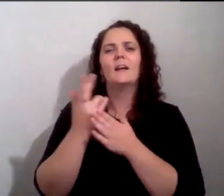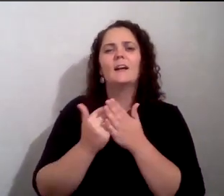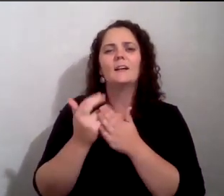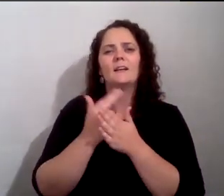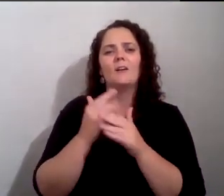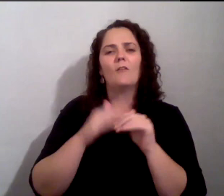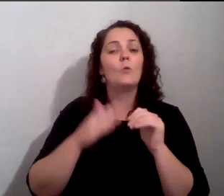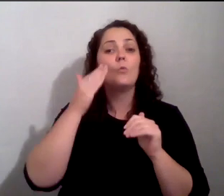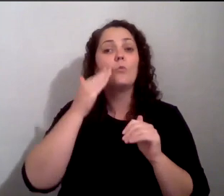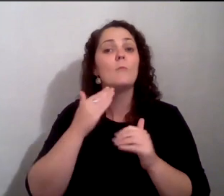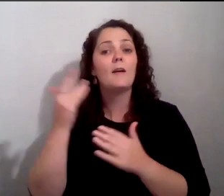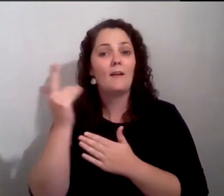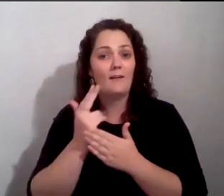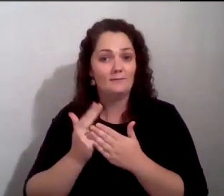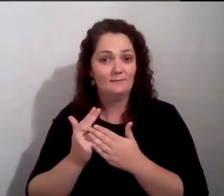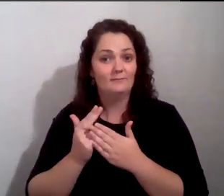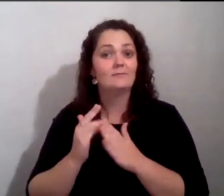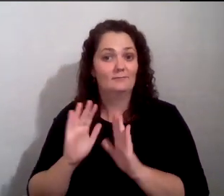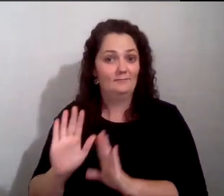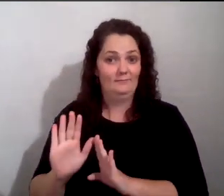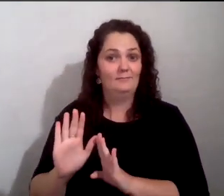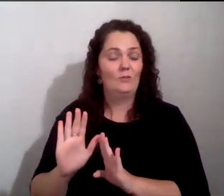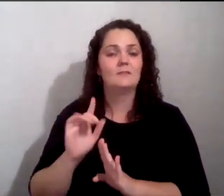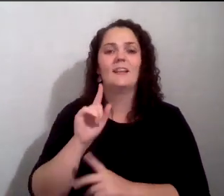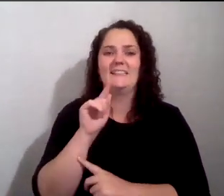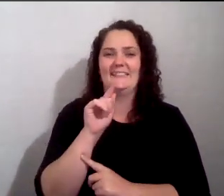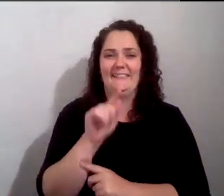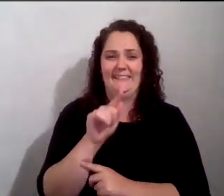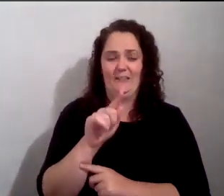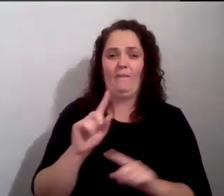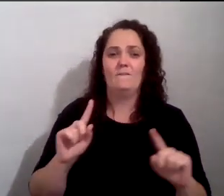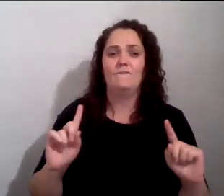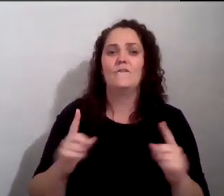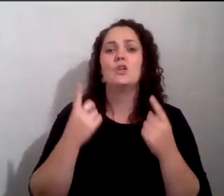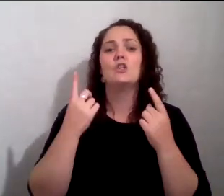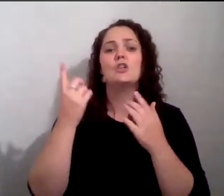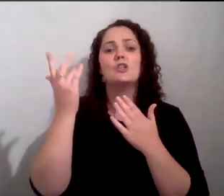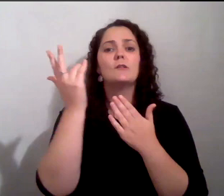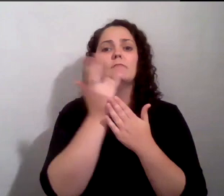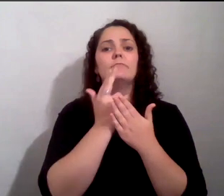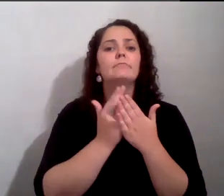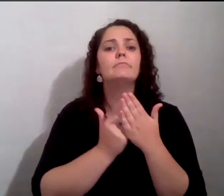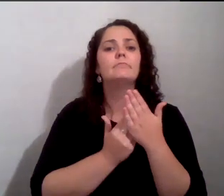in the Collection and by a woman artist and here we have the first painting by an Australian artist to be